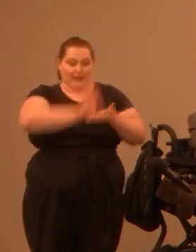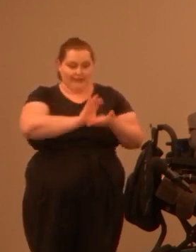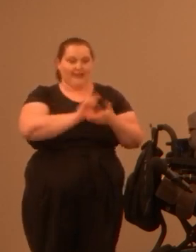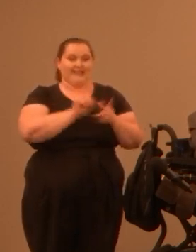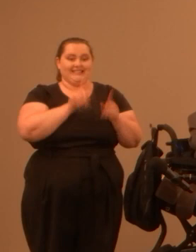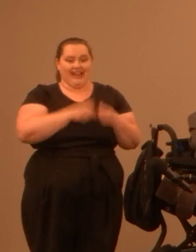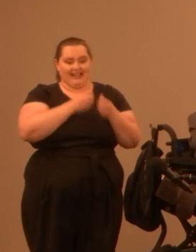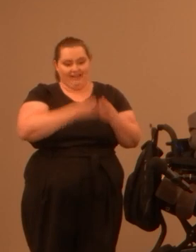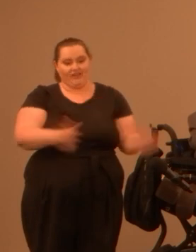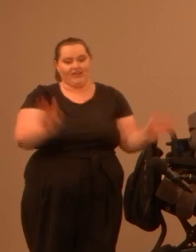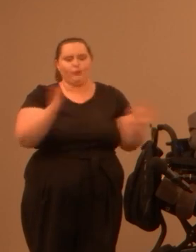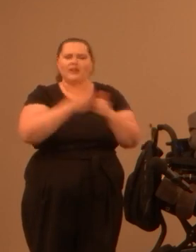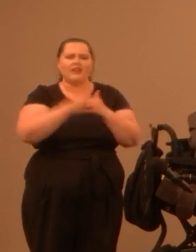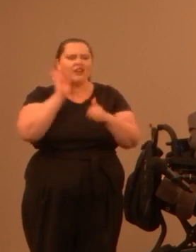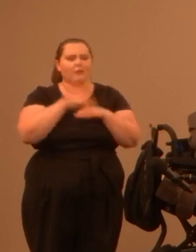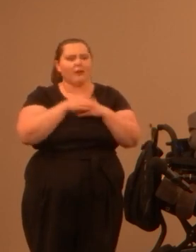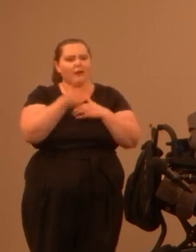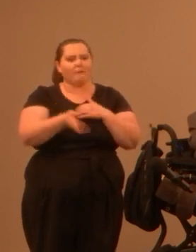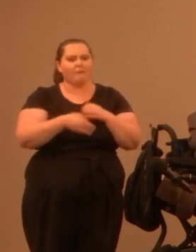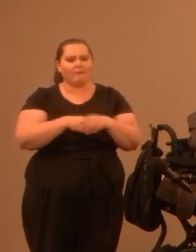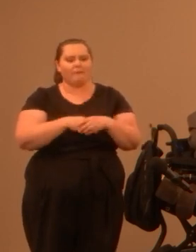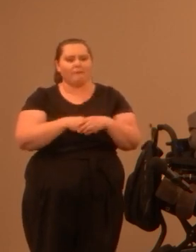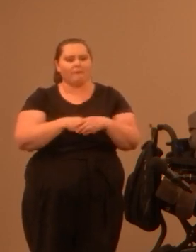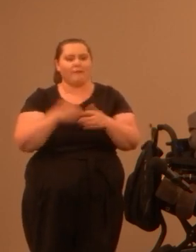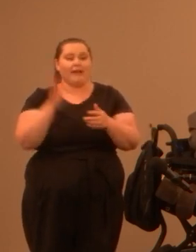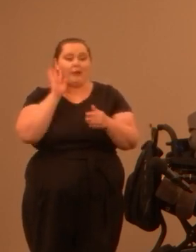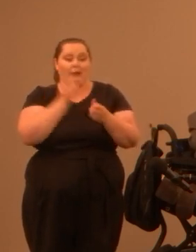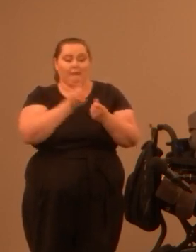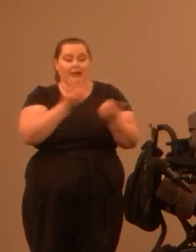we never hear about him and we hear about lots of other people but he had